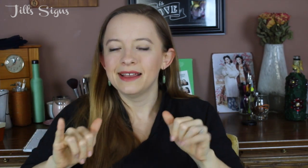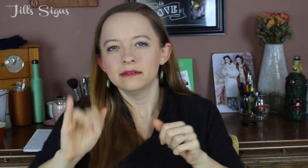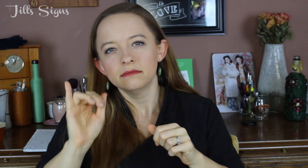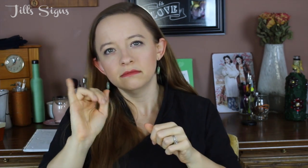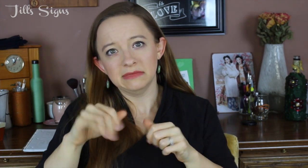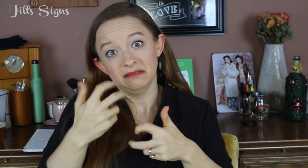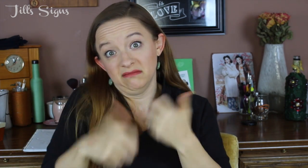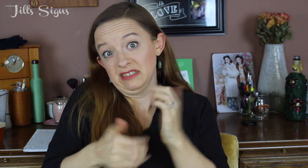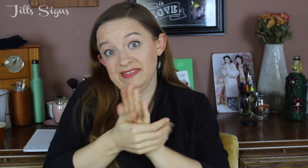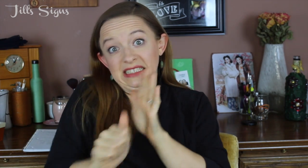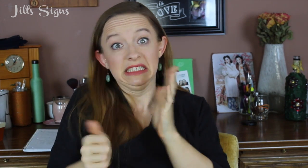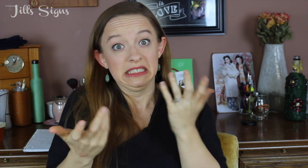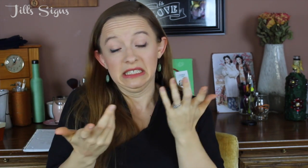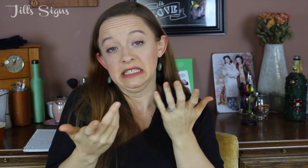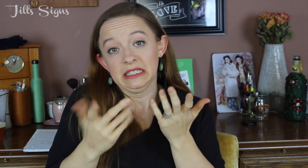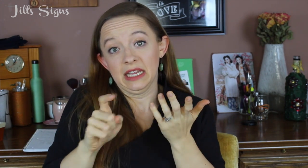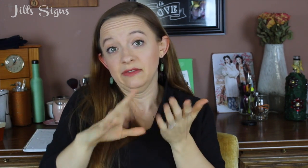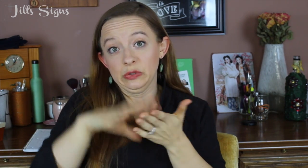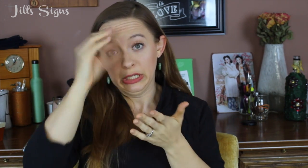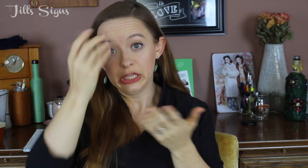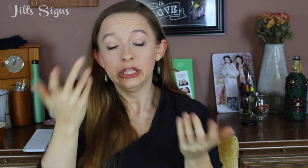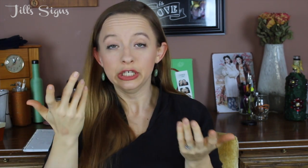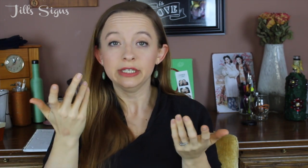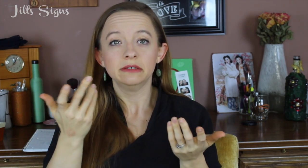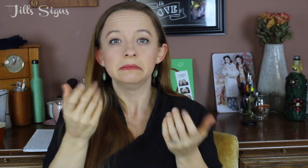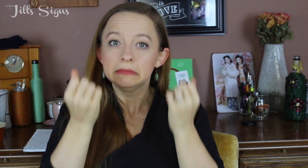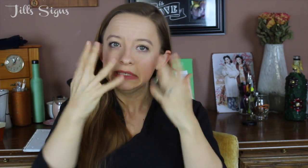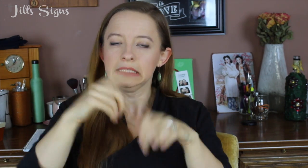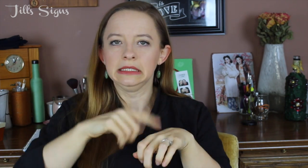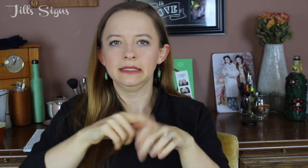and interpret at the same time. You know I mean it's a really difficult skill for you to learn.